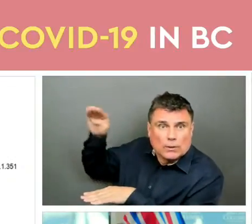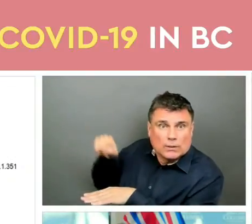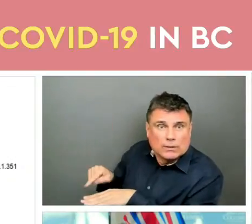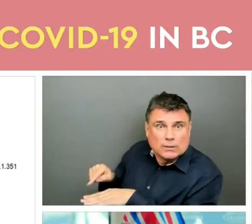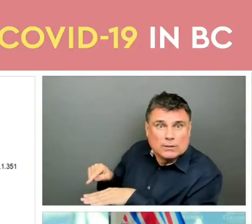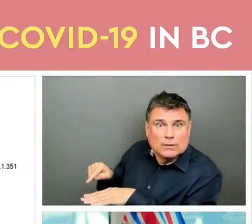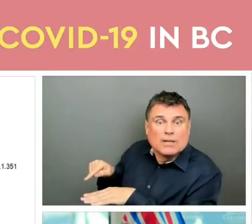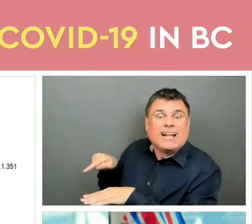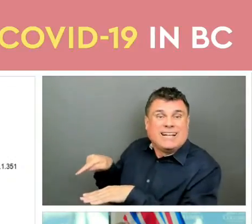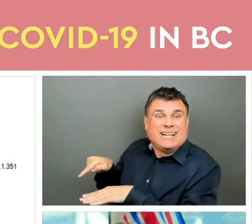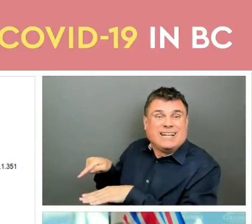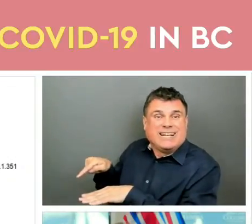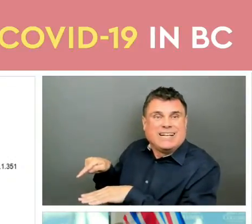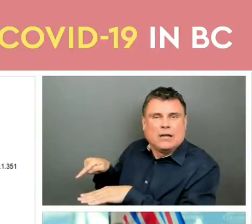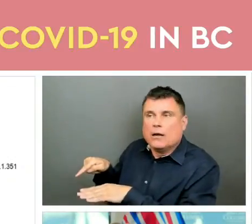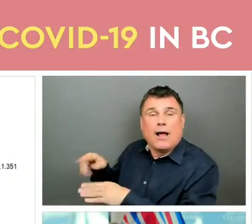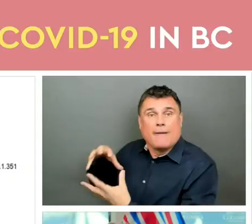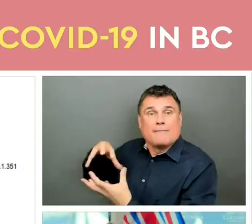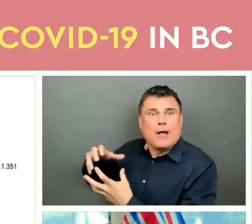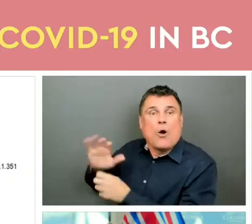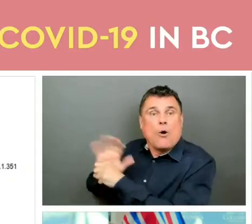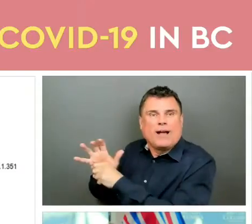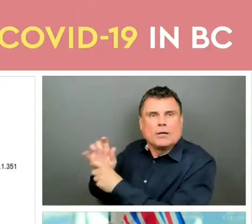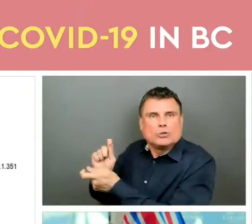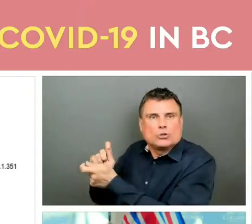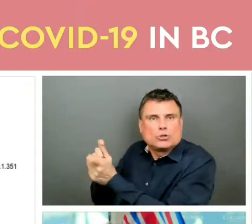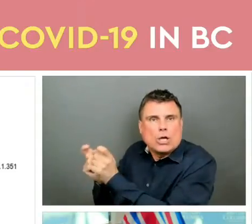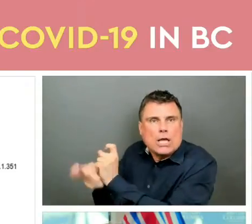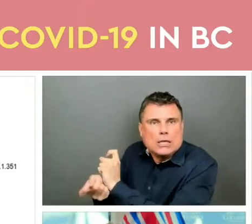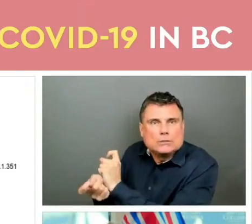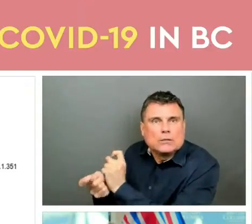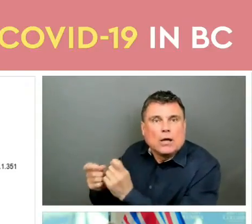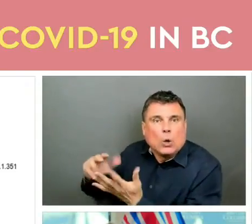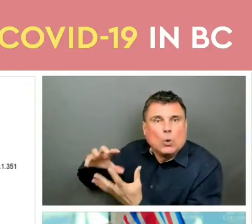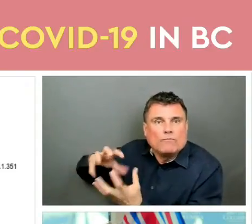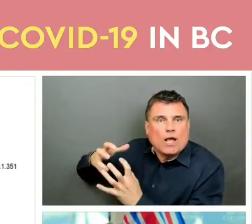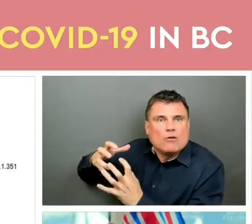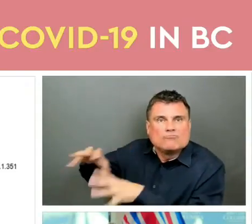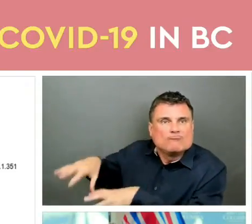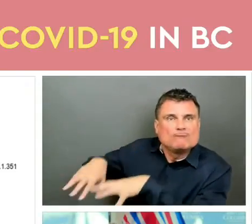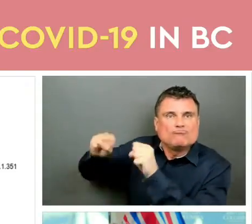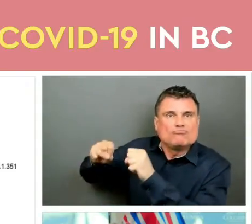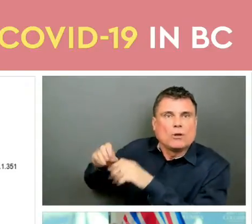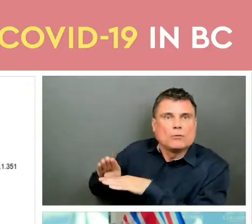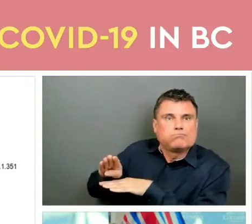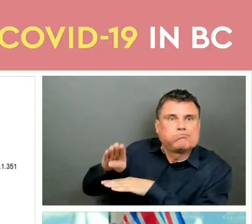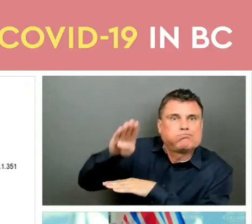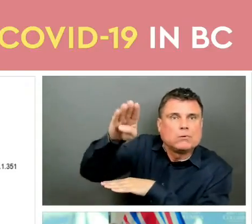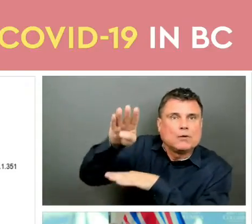And they have been replaced by a number of different strains, importantly we're starting to see a lot of